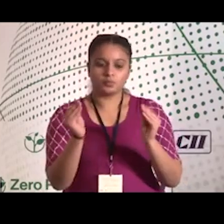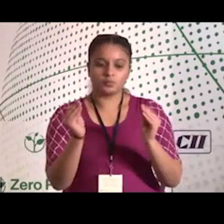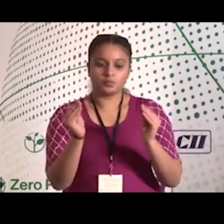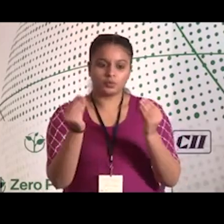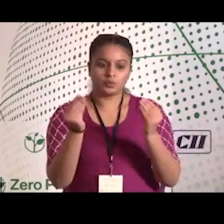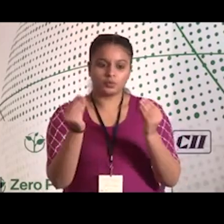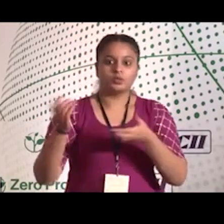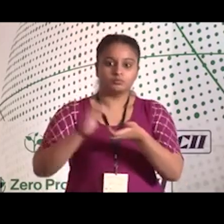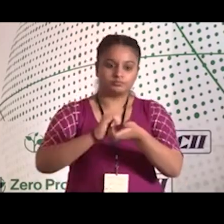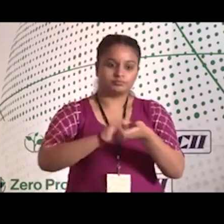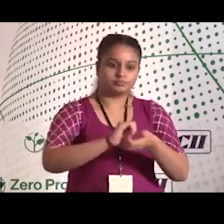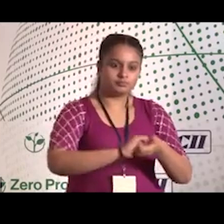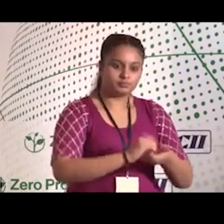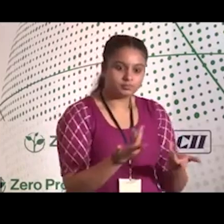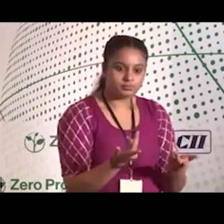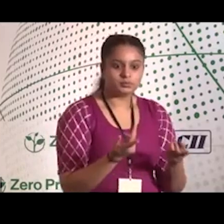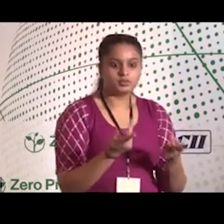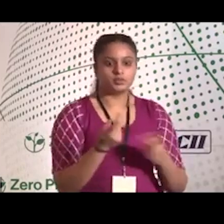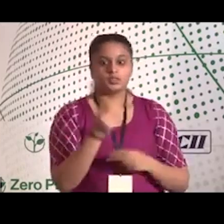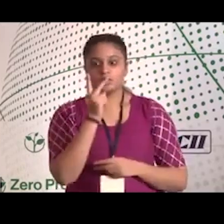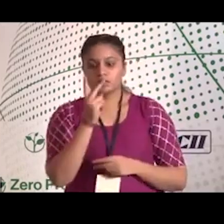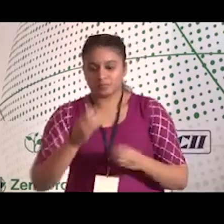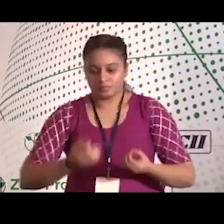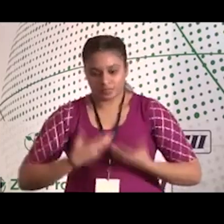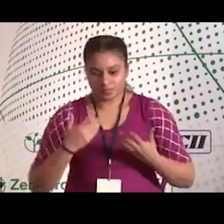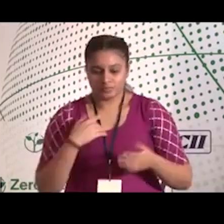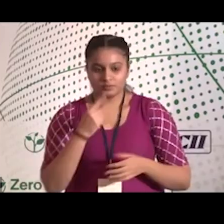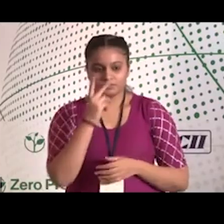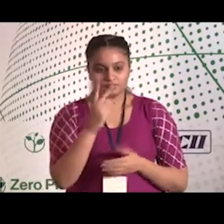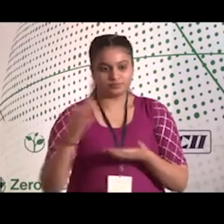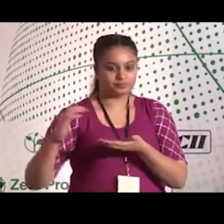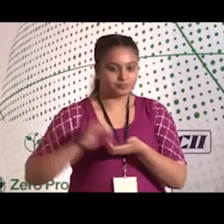I would be happy to connect with people who have ideas